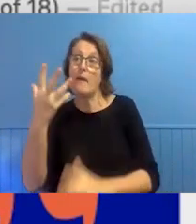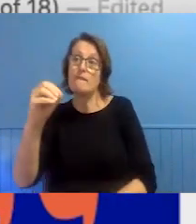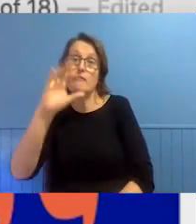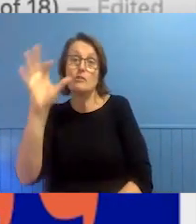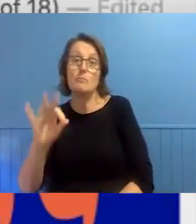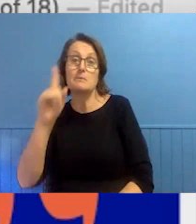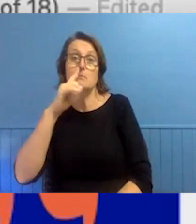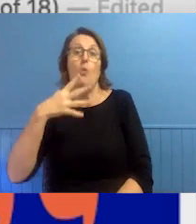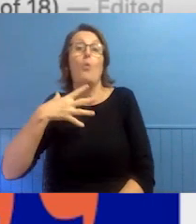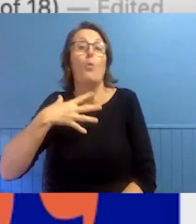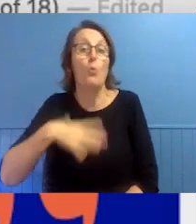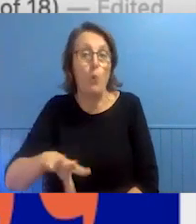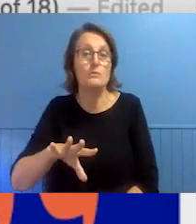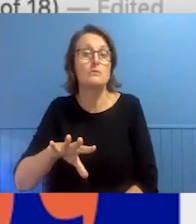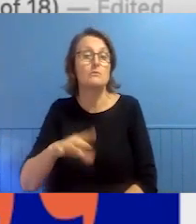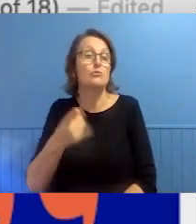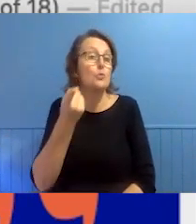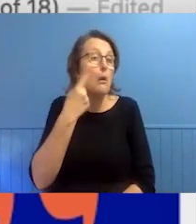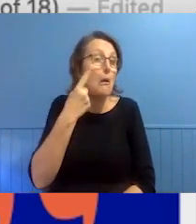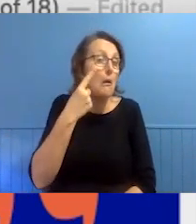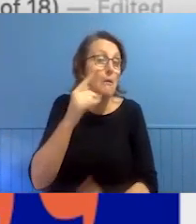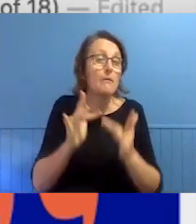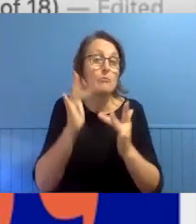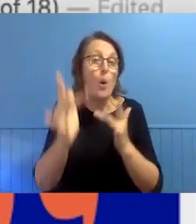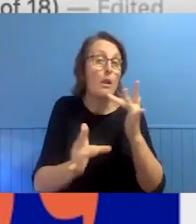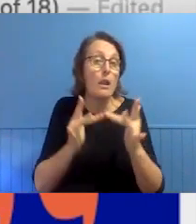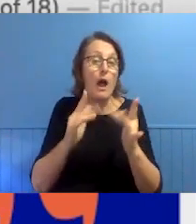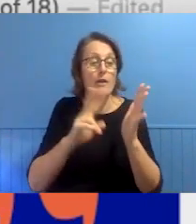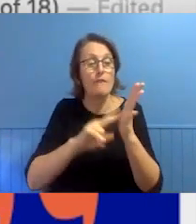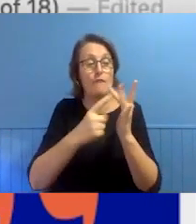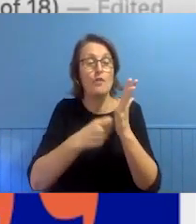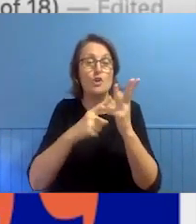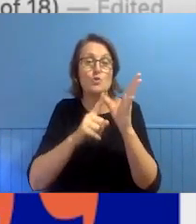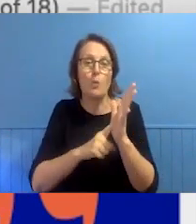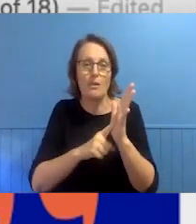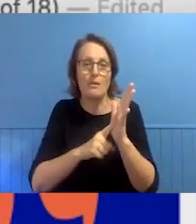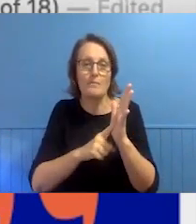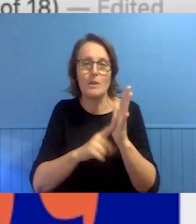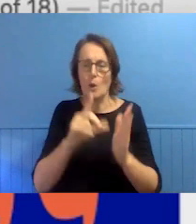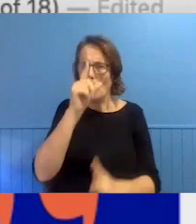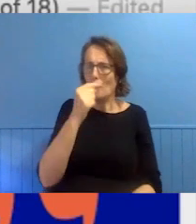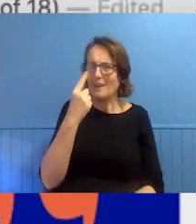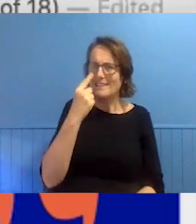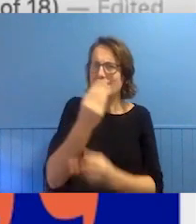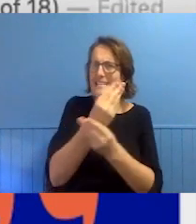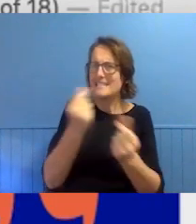one study. We can kind of see the huge popularity of some streams when